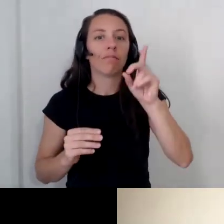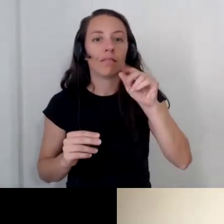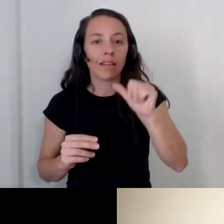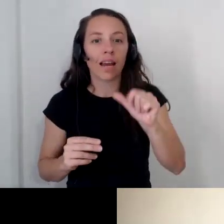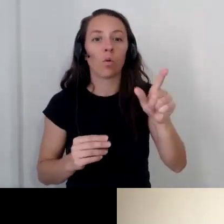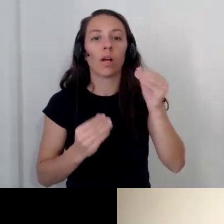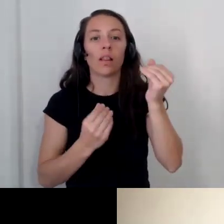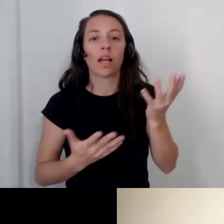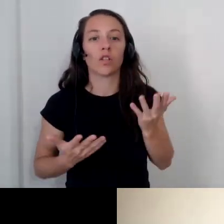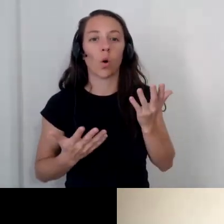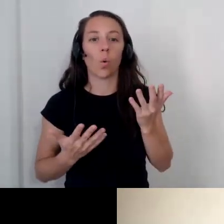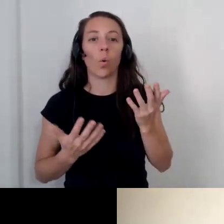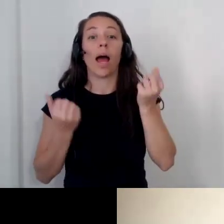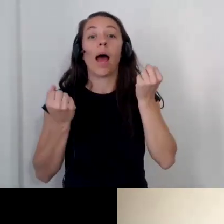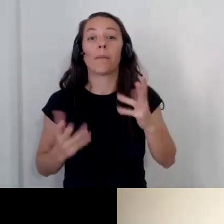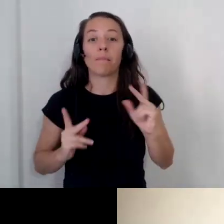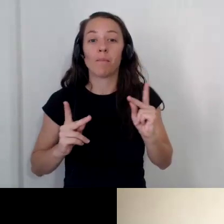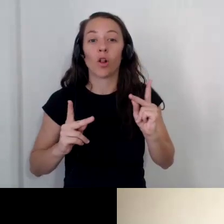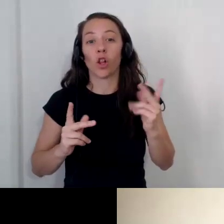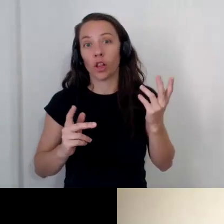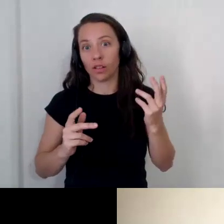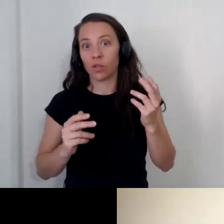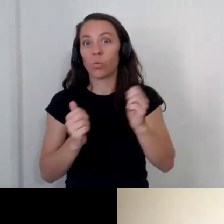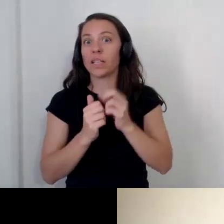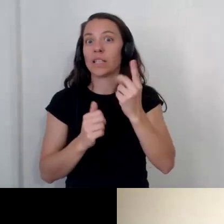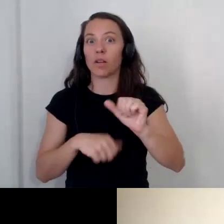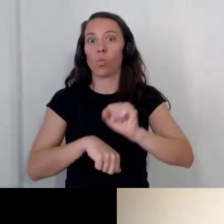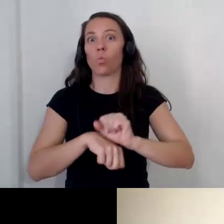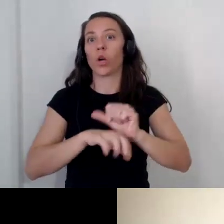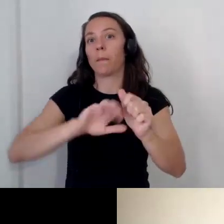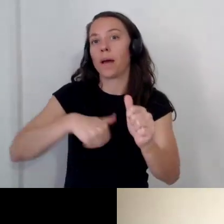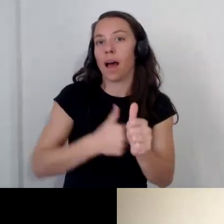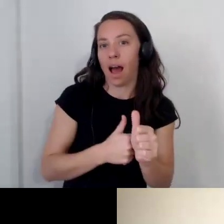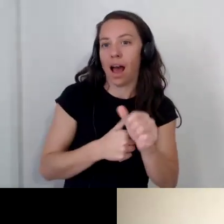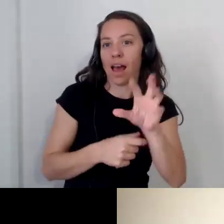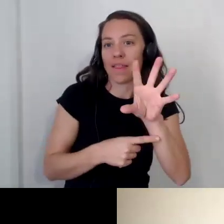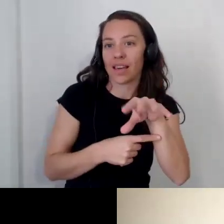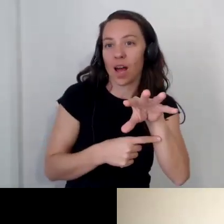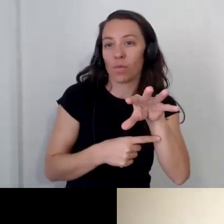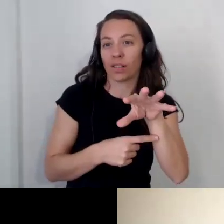are currently working behind the camera. I don't think there's been any research done around it.